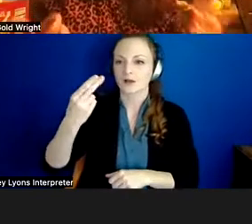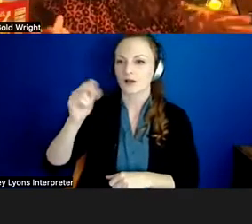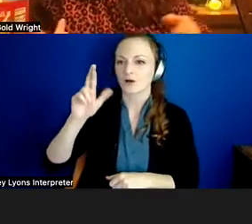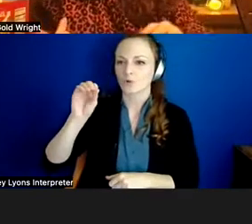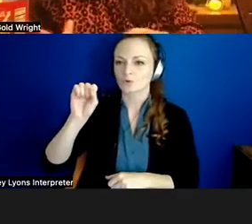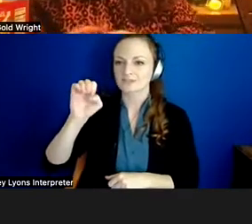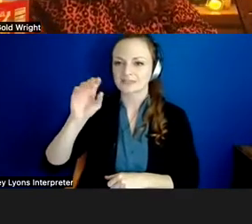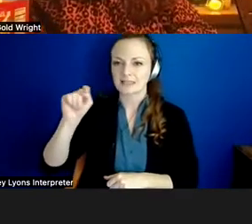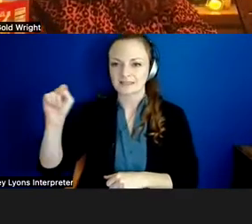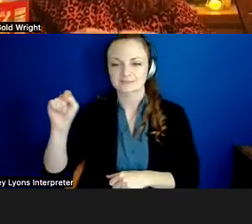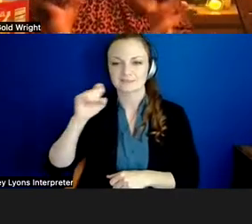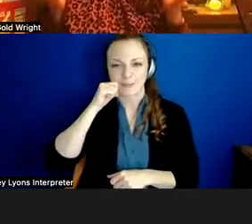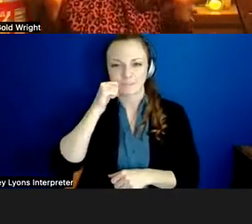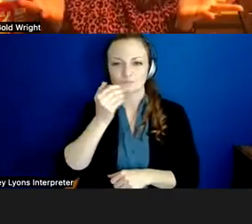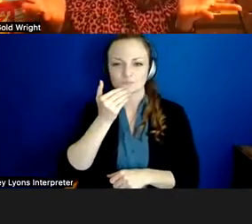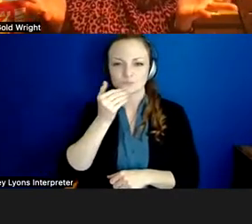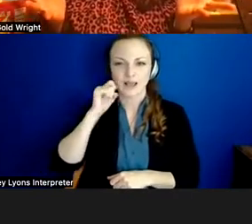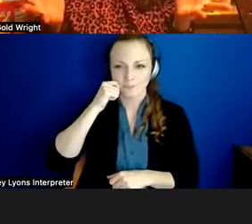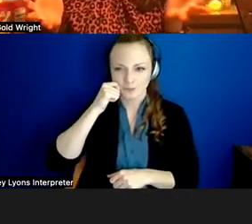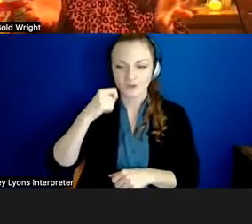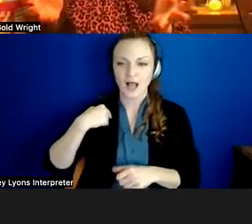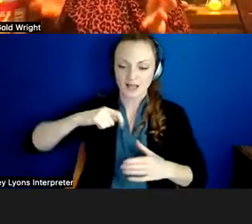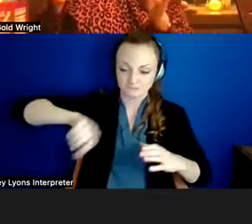again that I mentioned. 19:32:36 I make a big bowl of it, and people